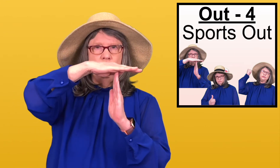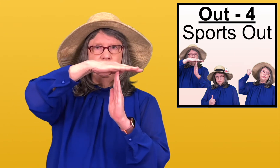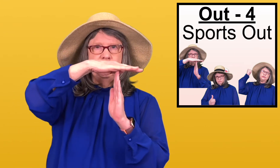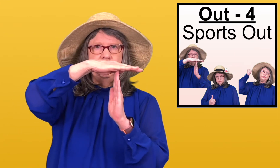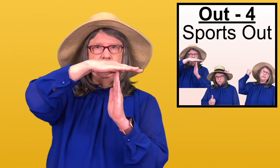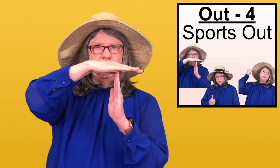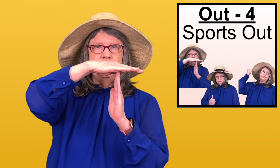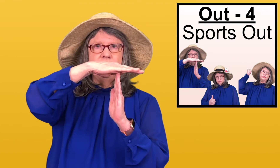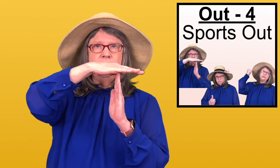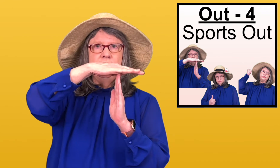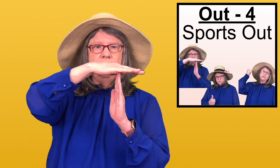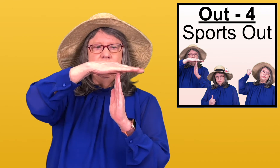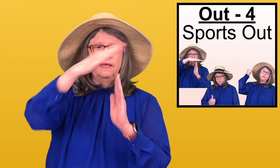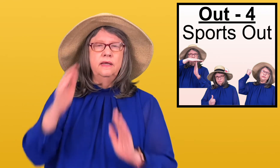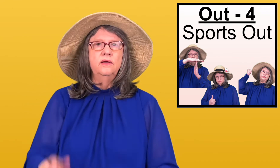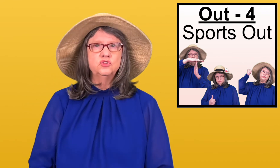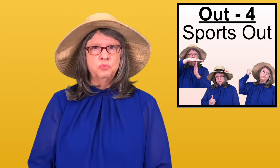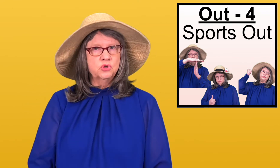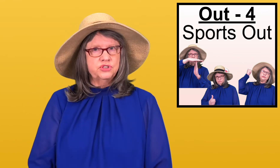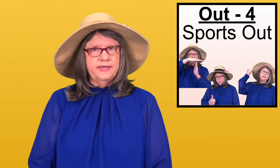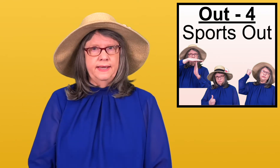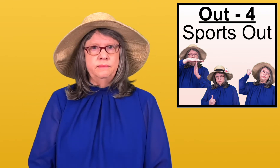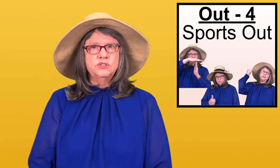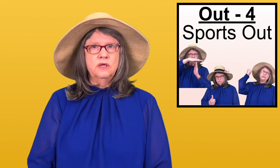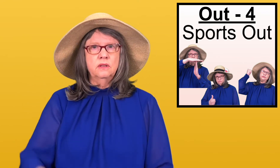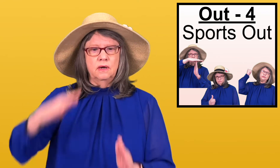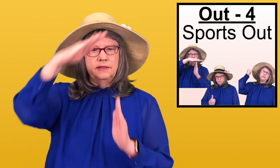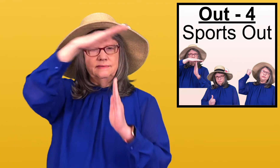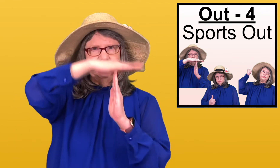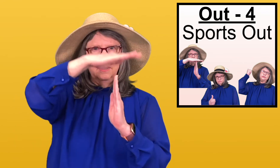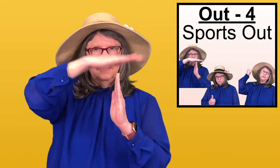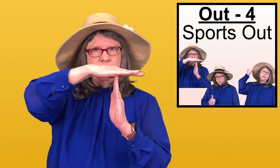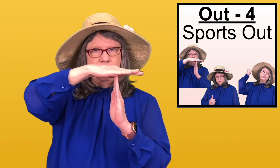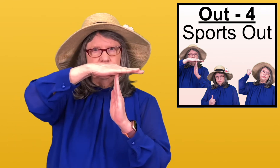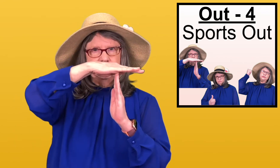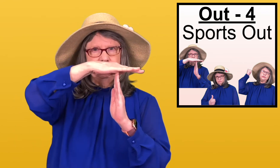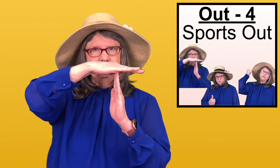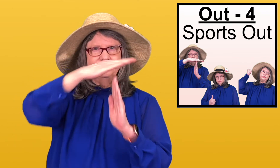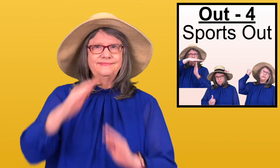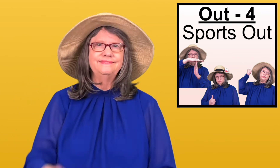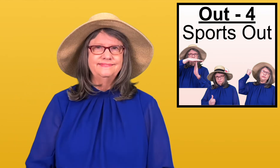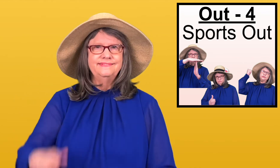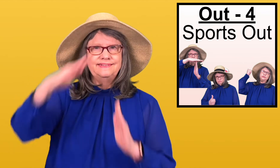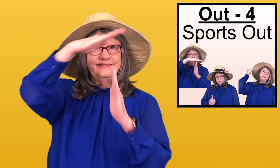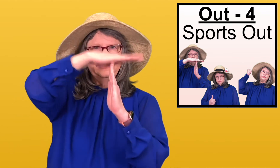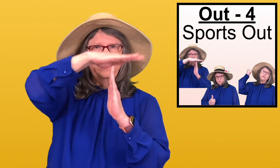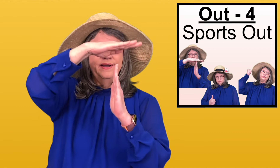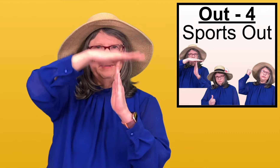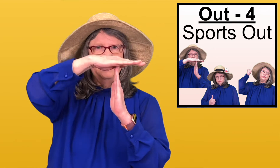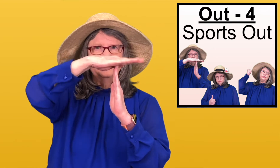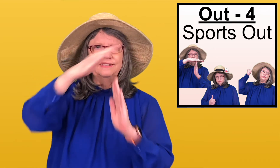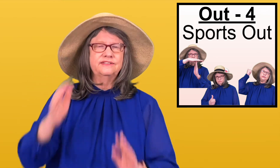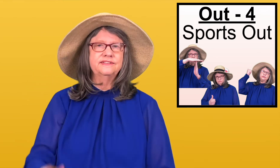you've seen in sports games a lot. TIME-OUT. TIME-OUT. It's the